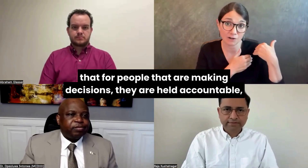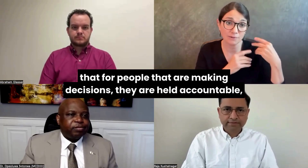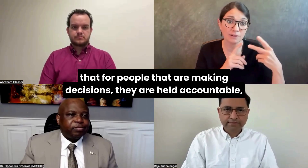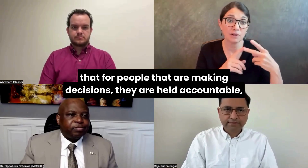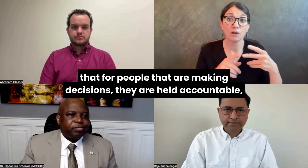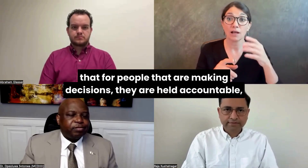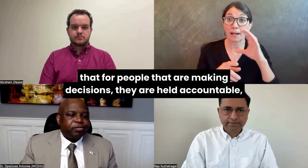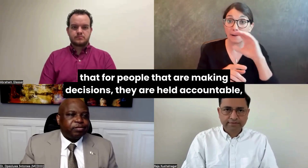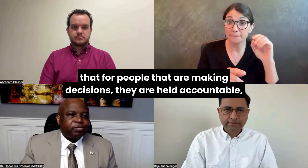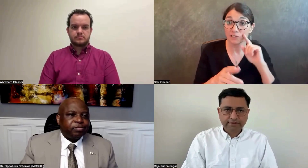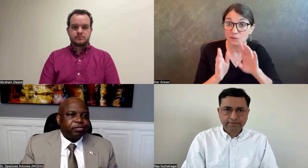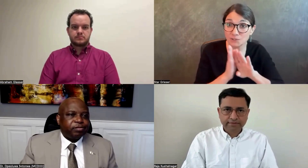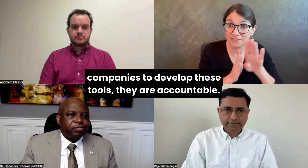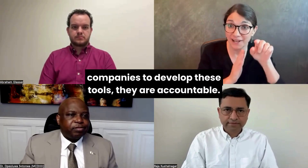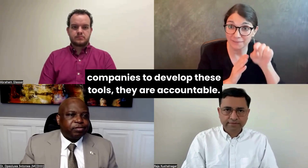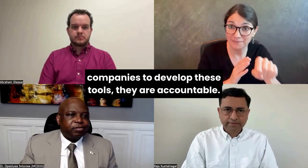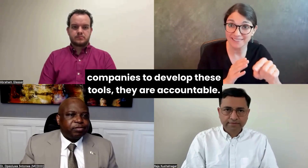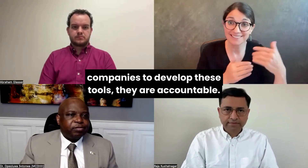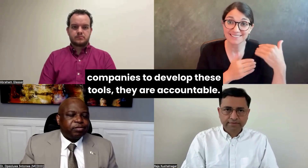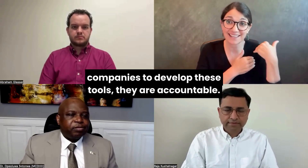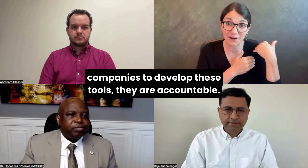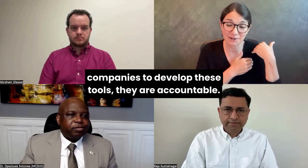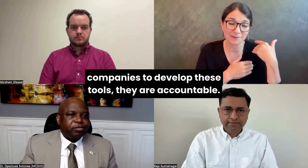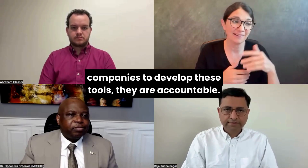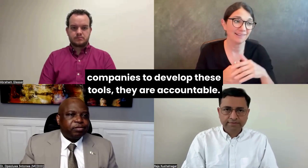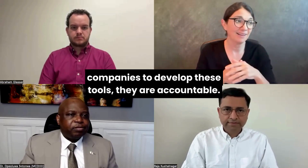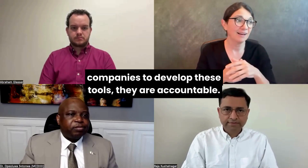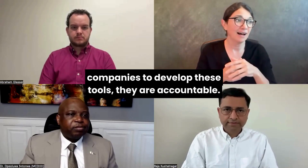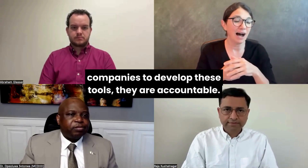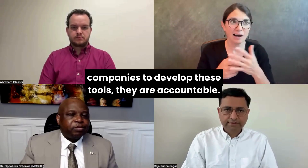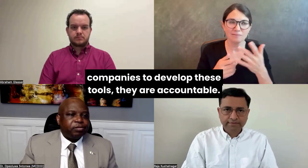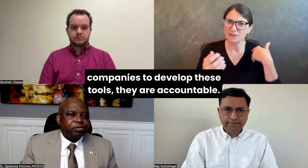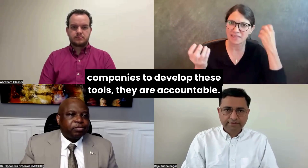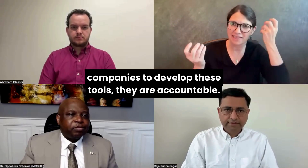companies to develop these tools, they are accountable.